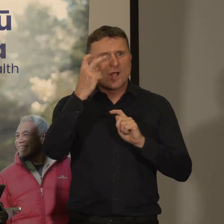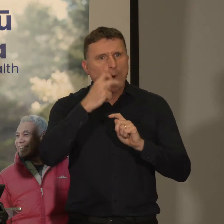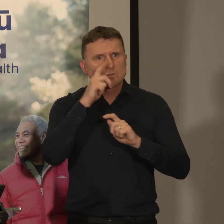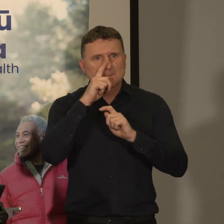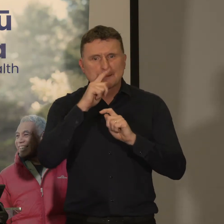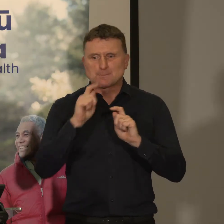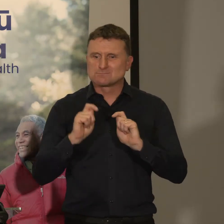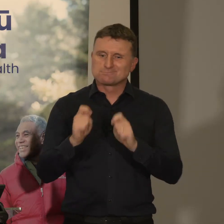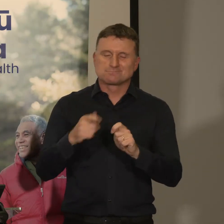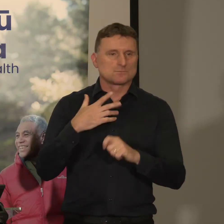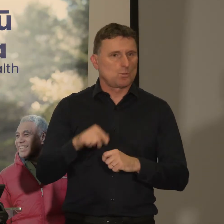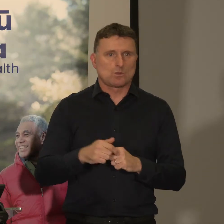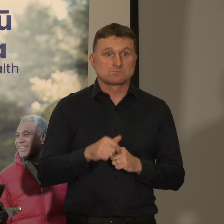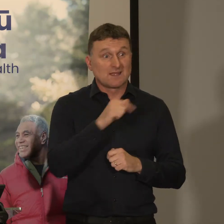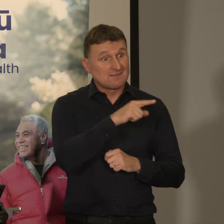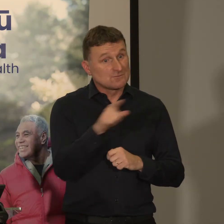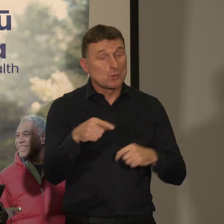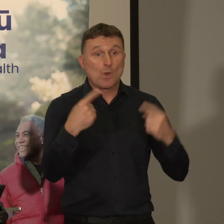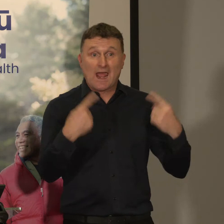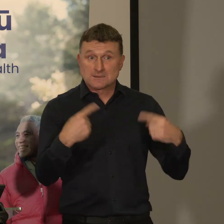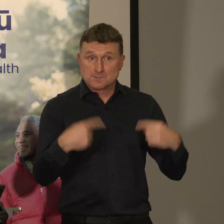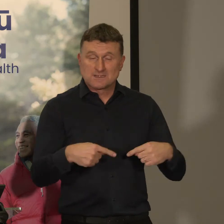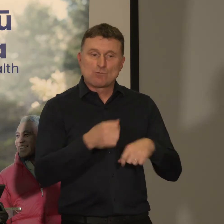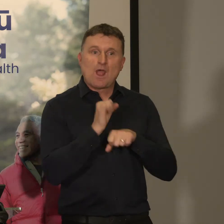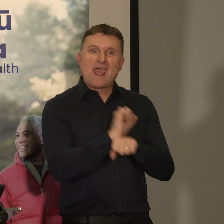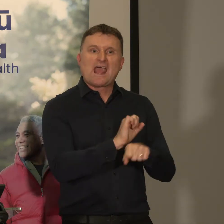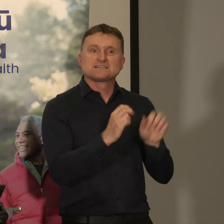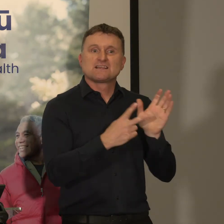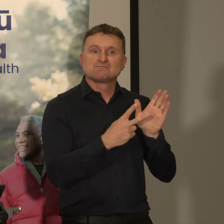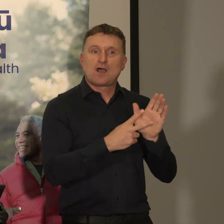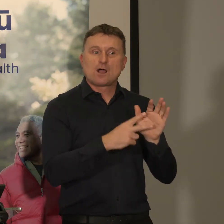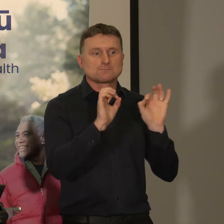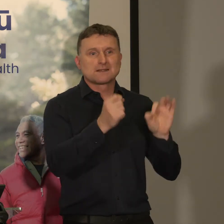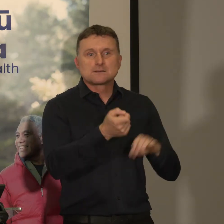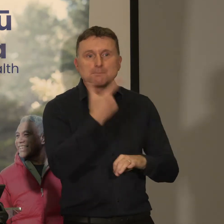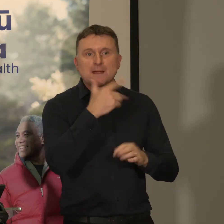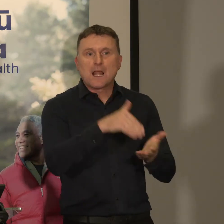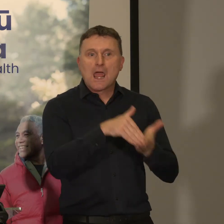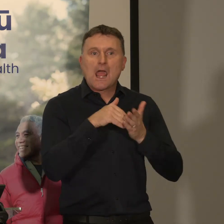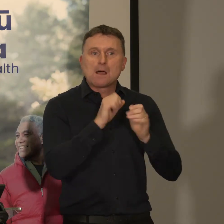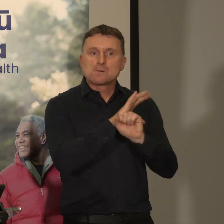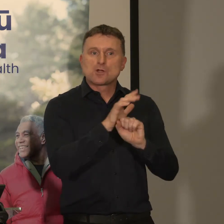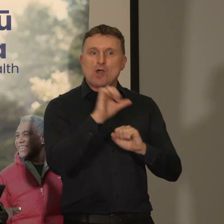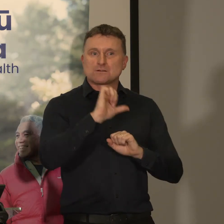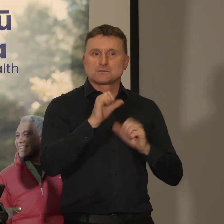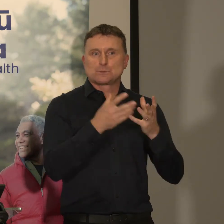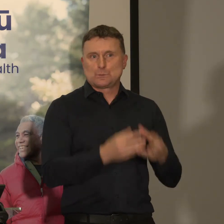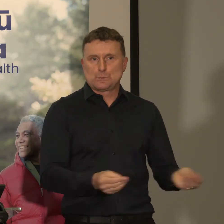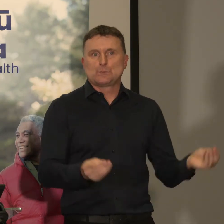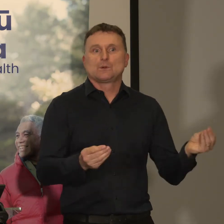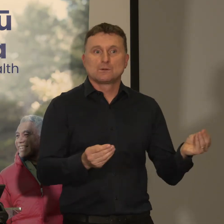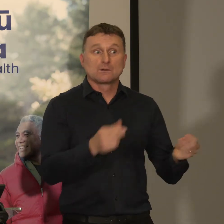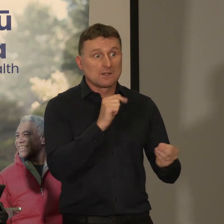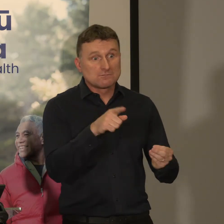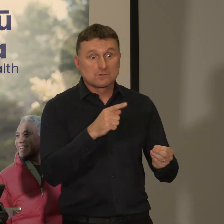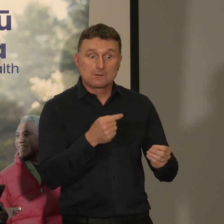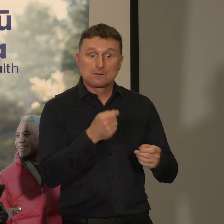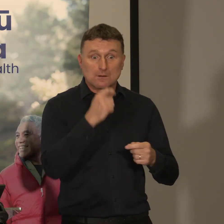eligible for antivirals, the earlier you test yourself, get